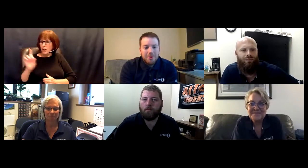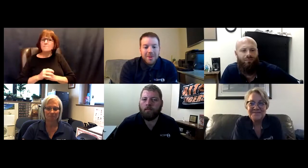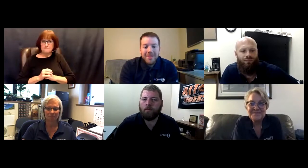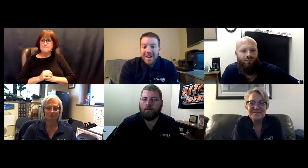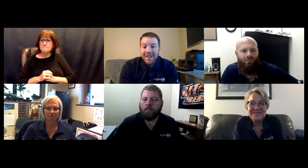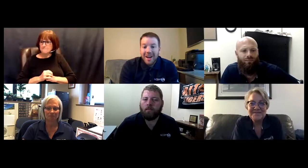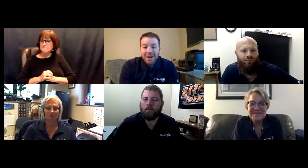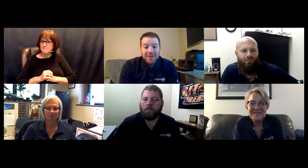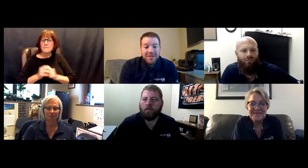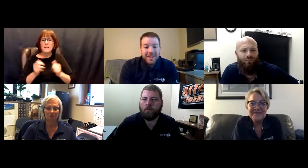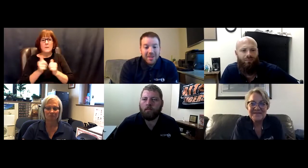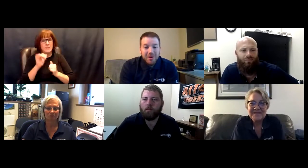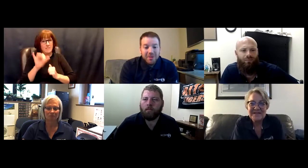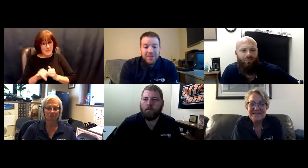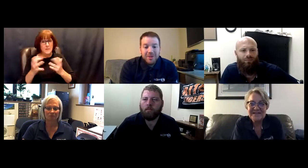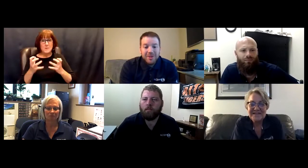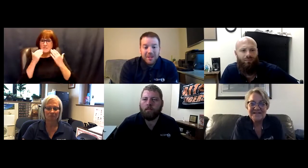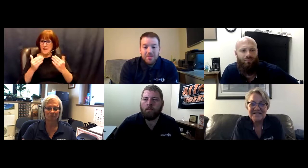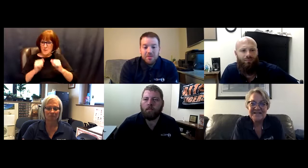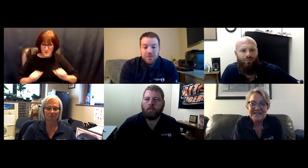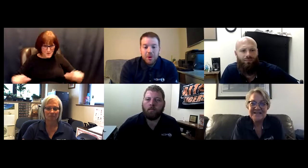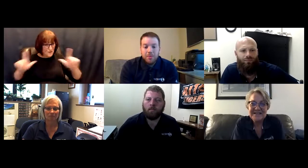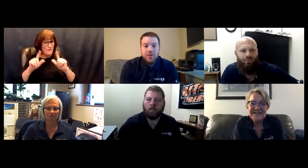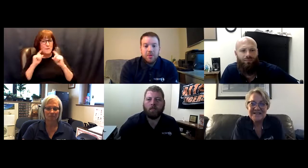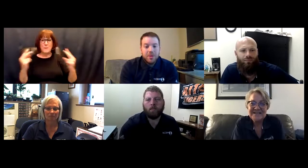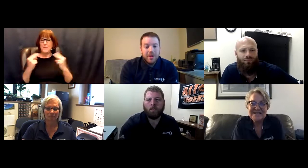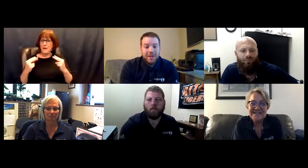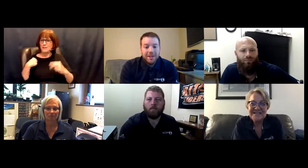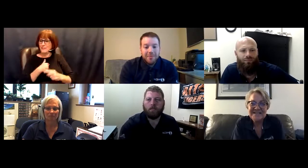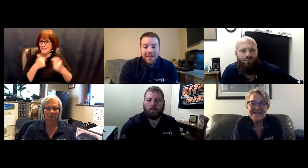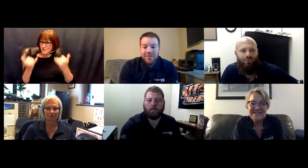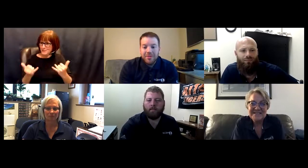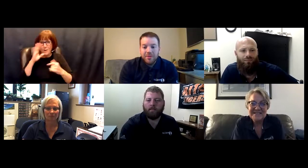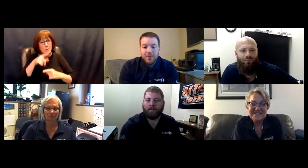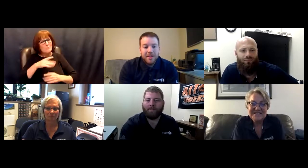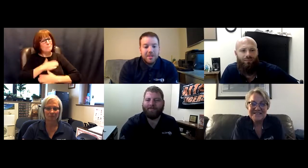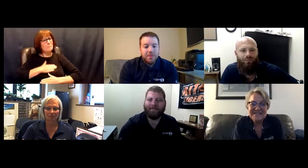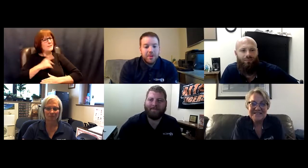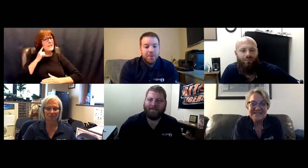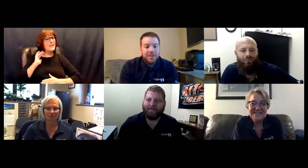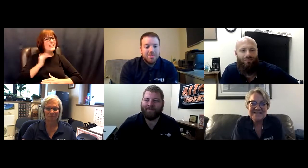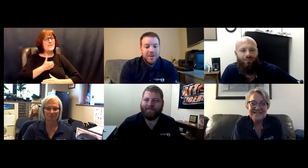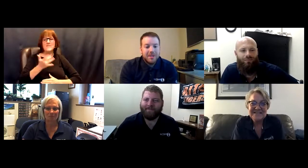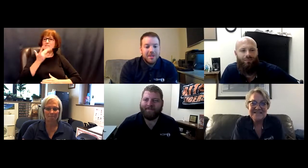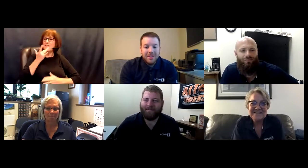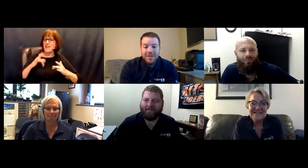With that I want to thank you all for tuning in we hope that you enjoyed hearing about our favorite events that we have participated